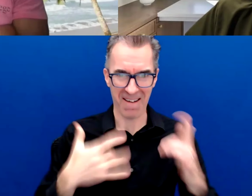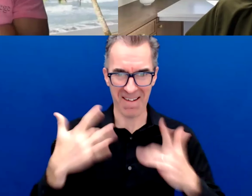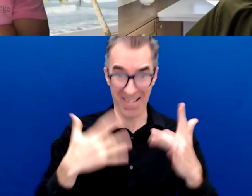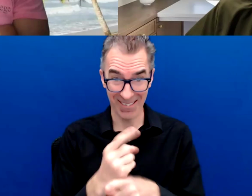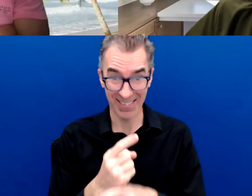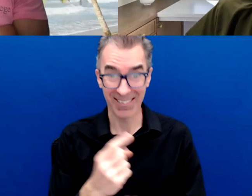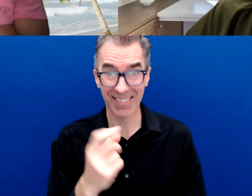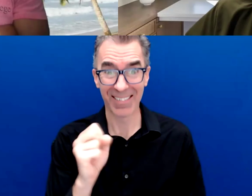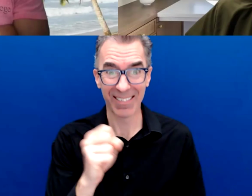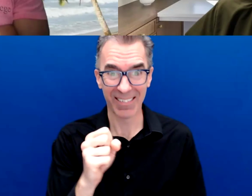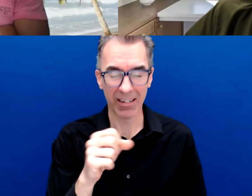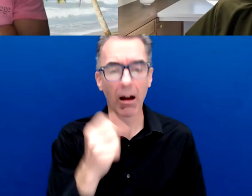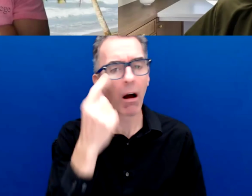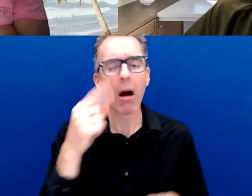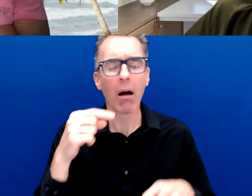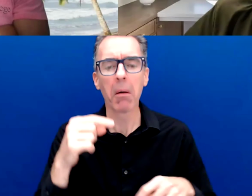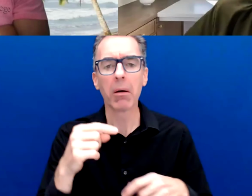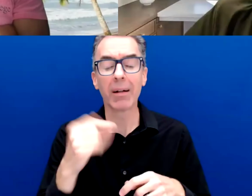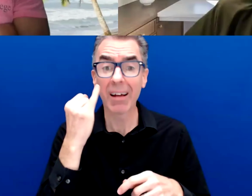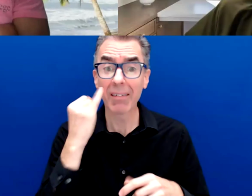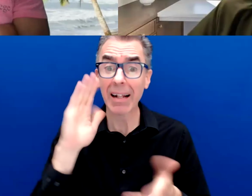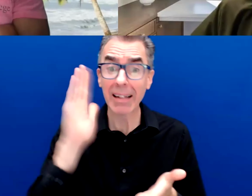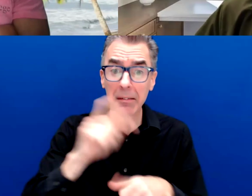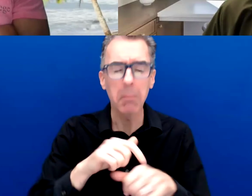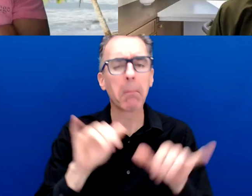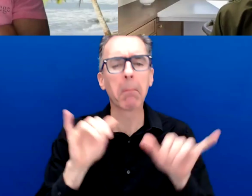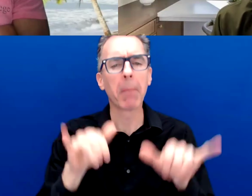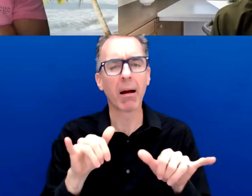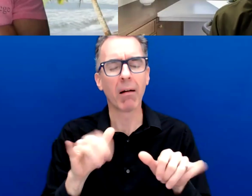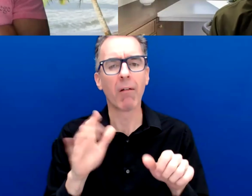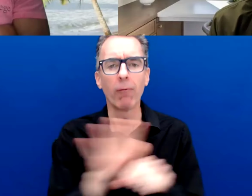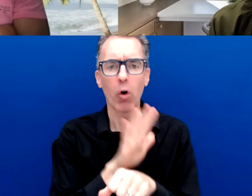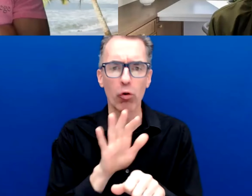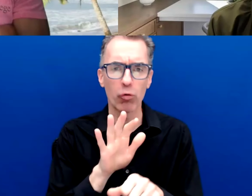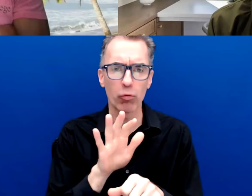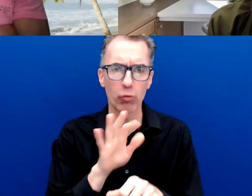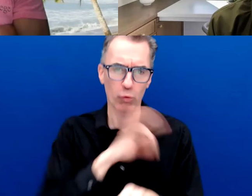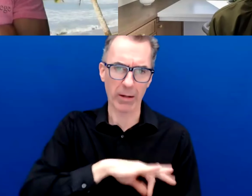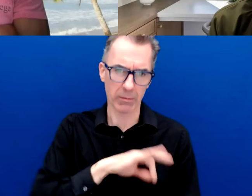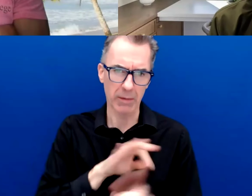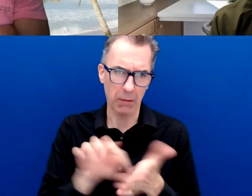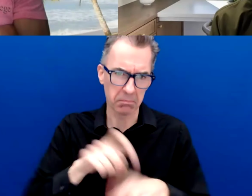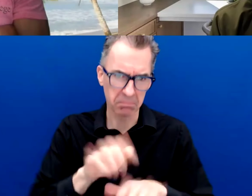Yes. You will get full credit, but again, back to our three main takeaways.